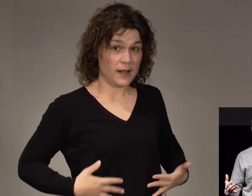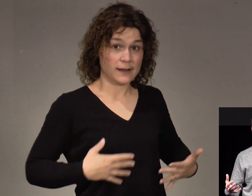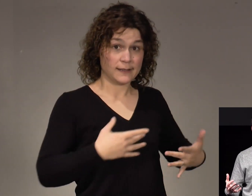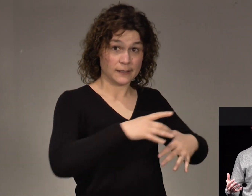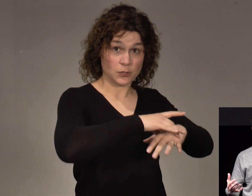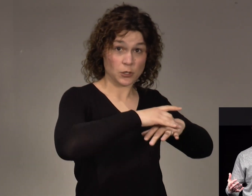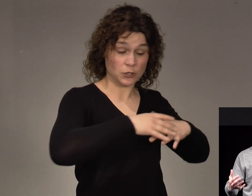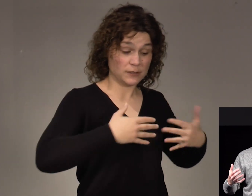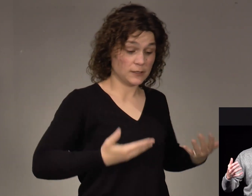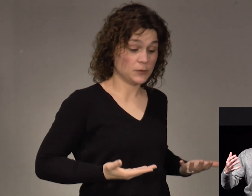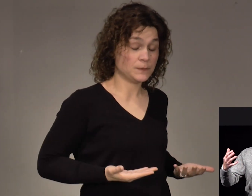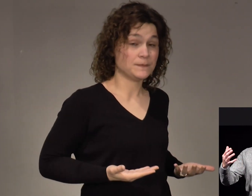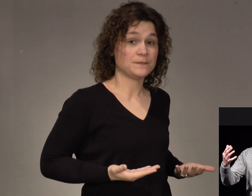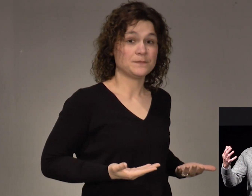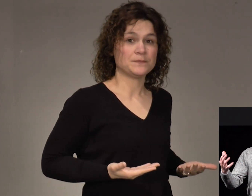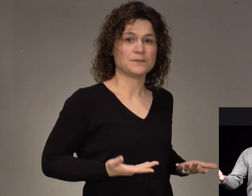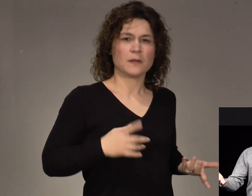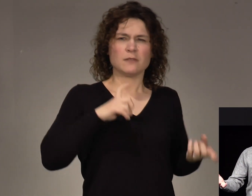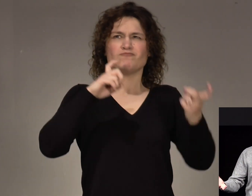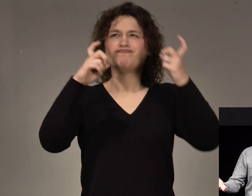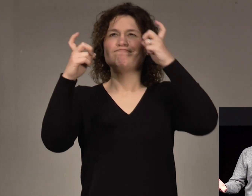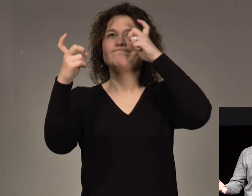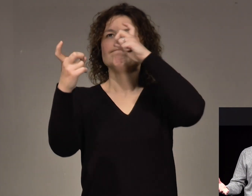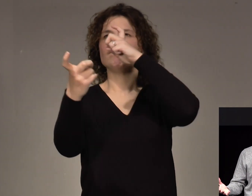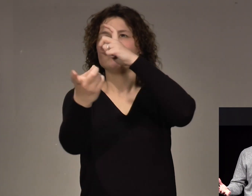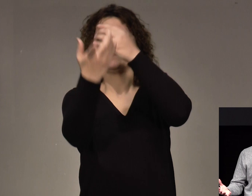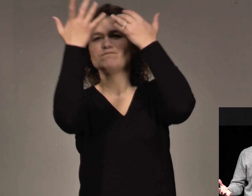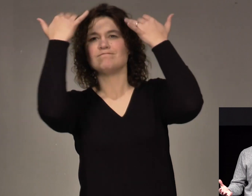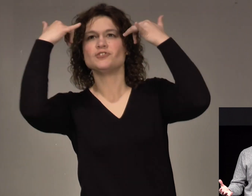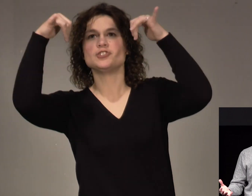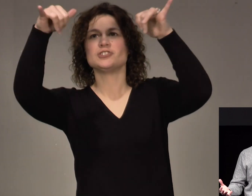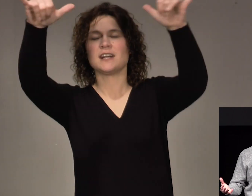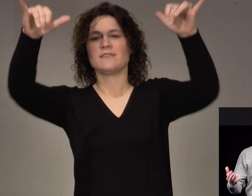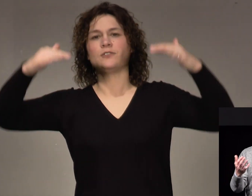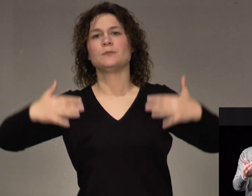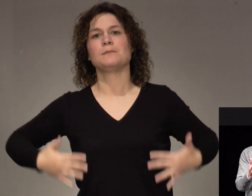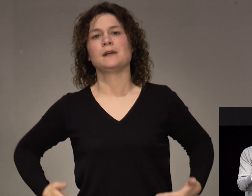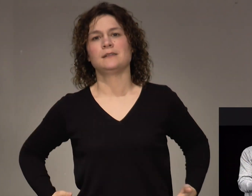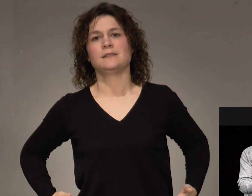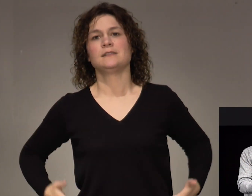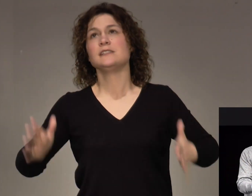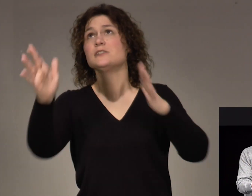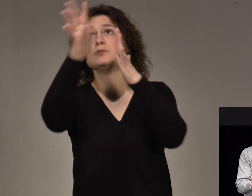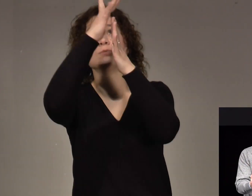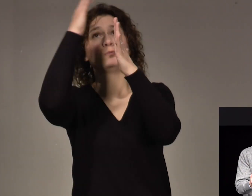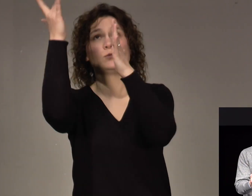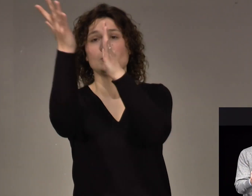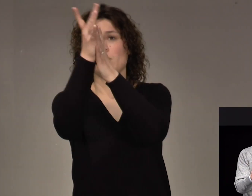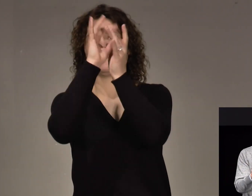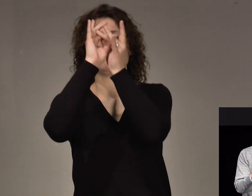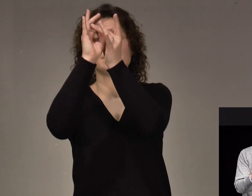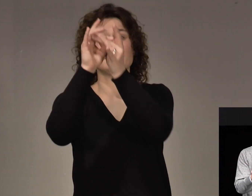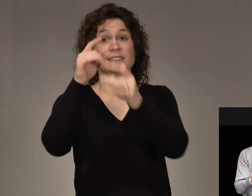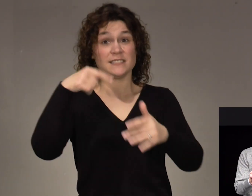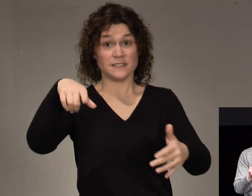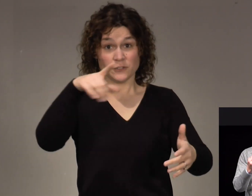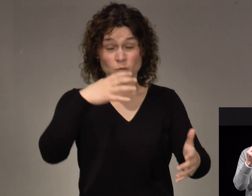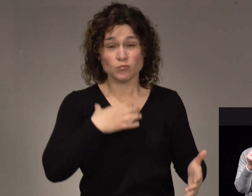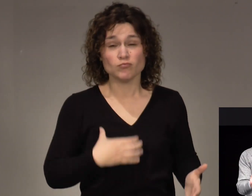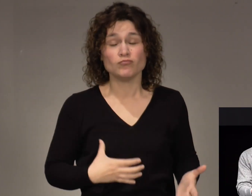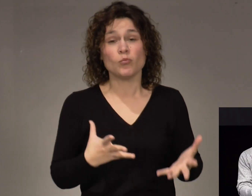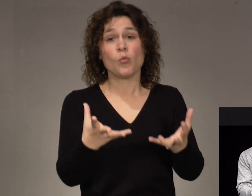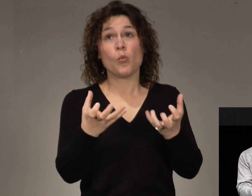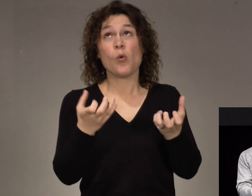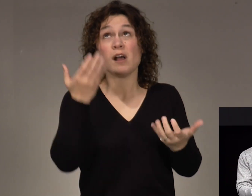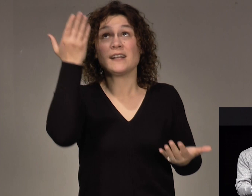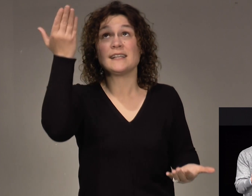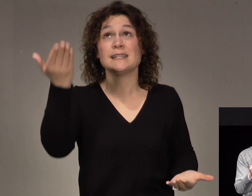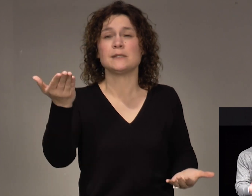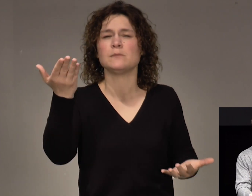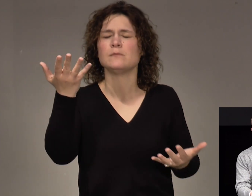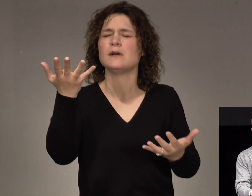into an everlasting glory body. And if you want Him, I plead with you right here,